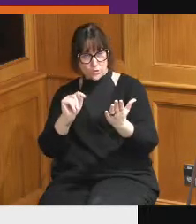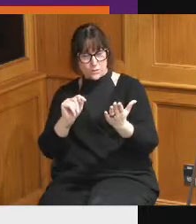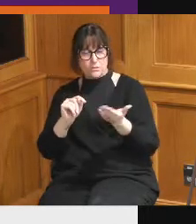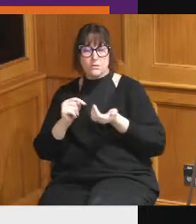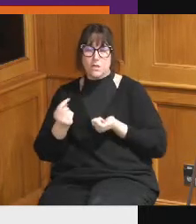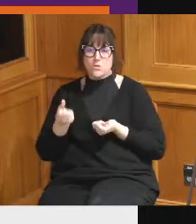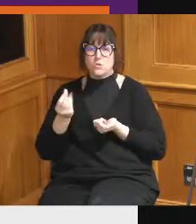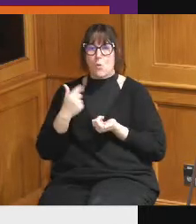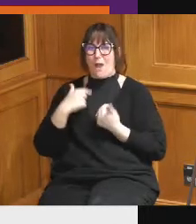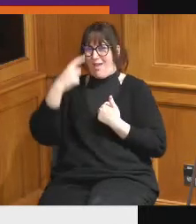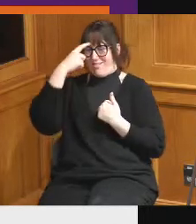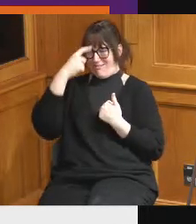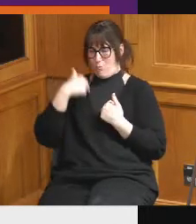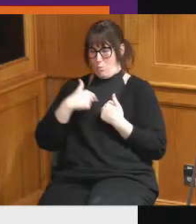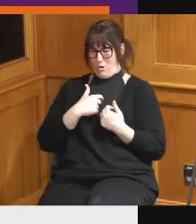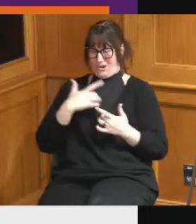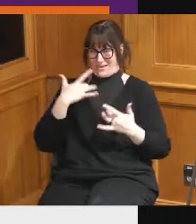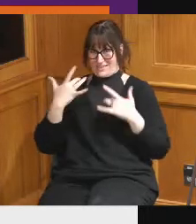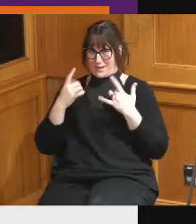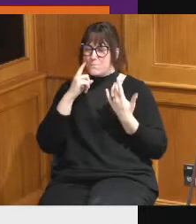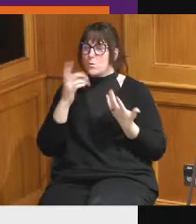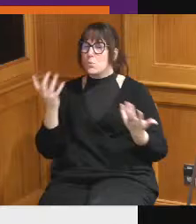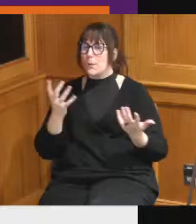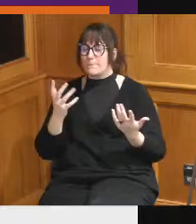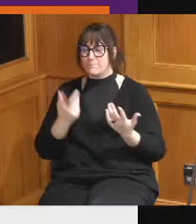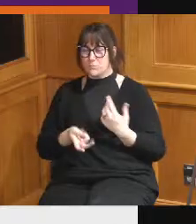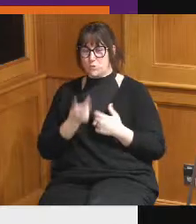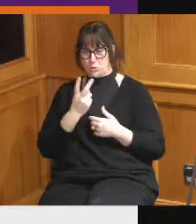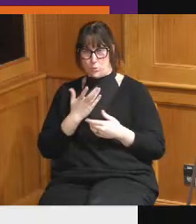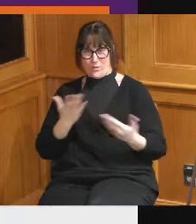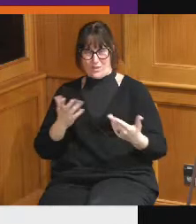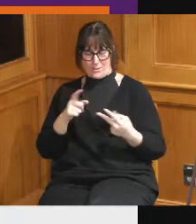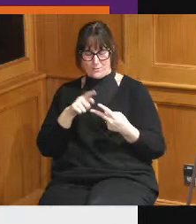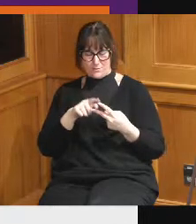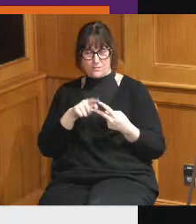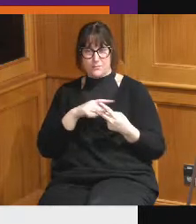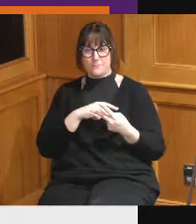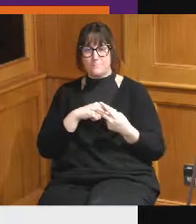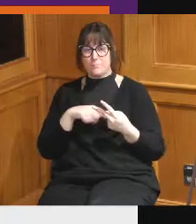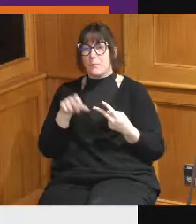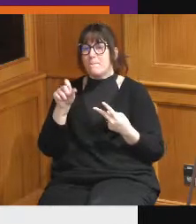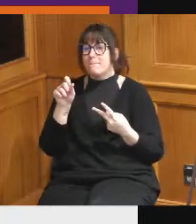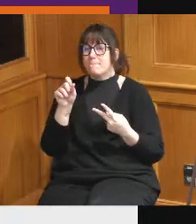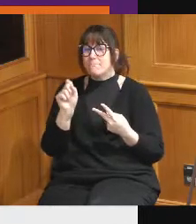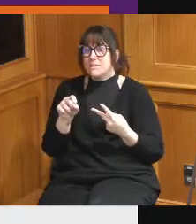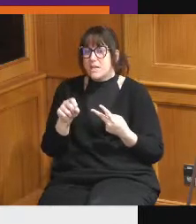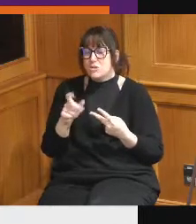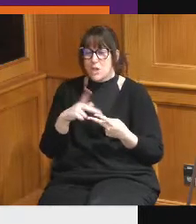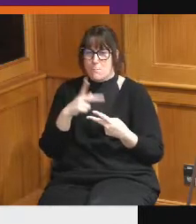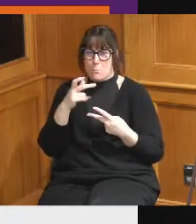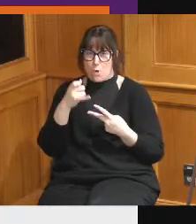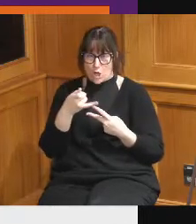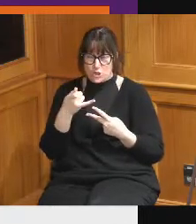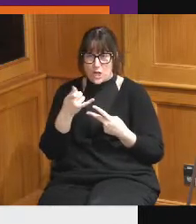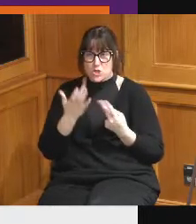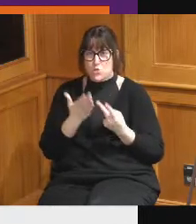we're excited to do is two things one potentially have a project to recommend for funding out of